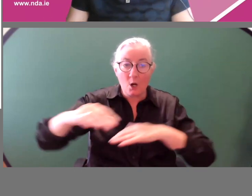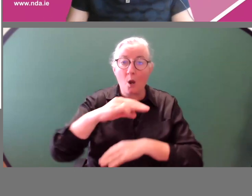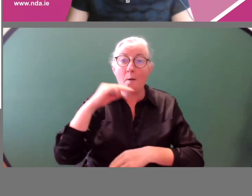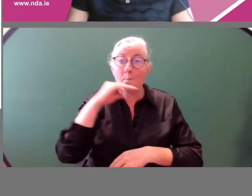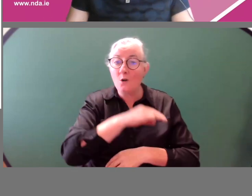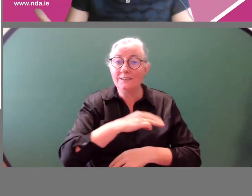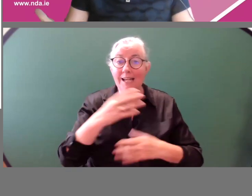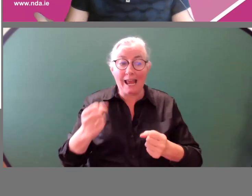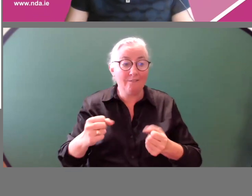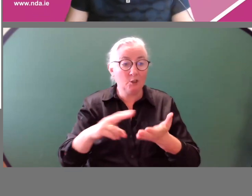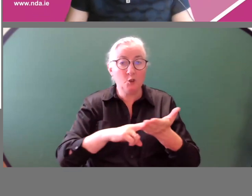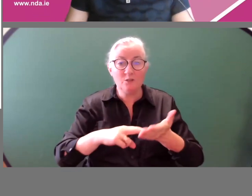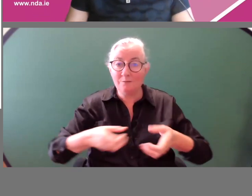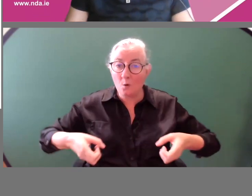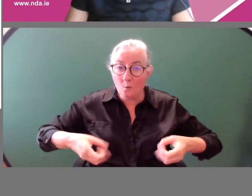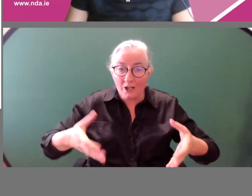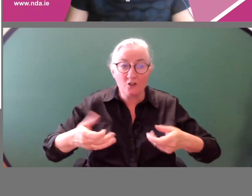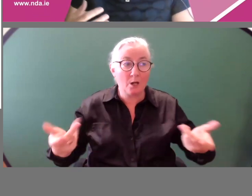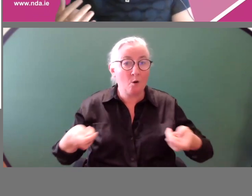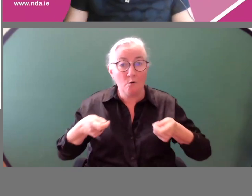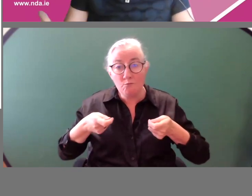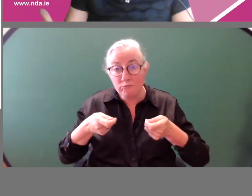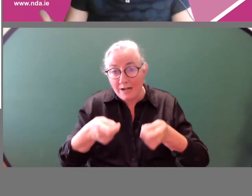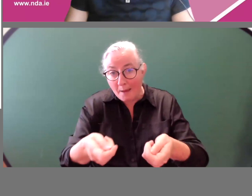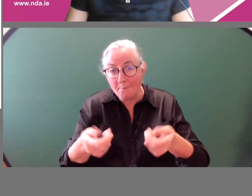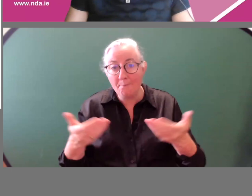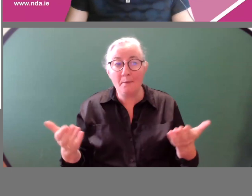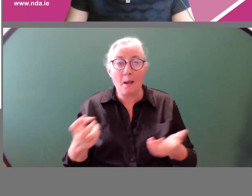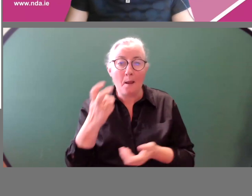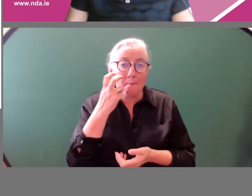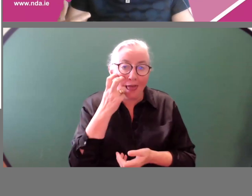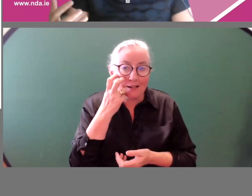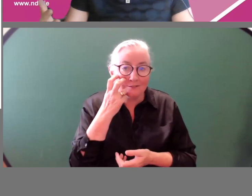devices or pushing buggies, people who are blind or have low vision and it's important